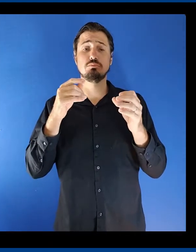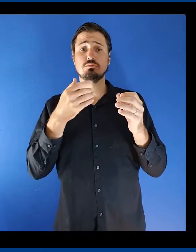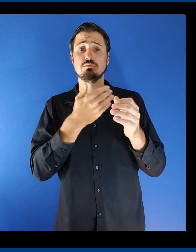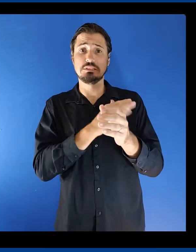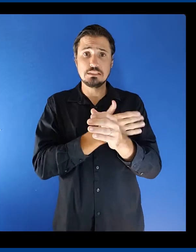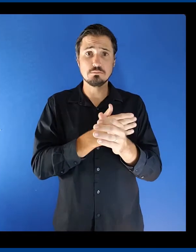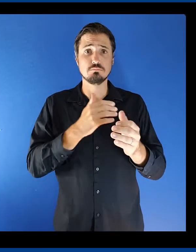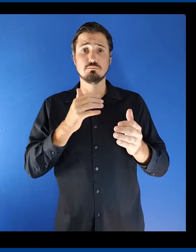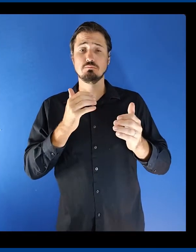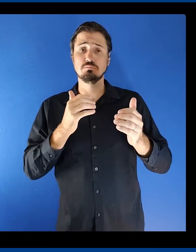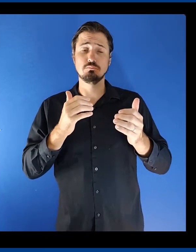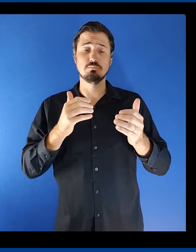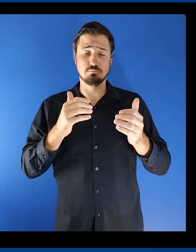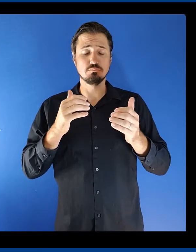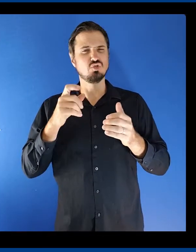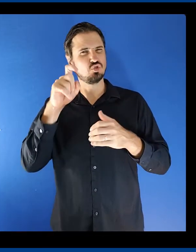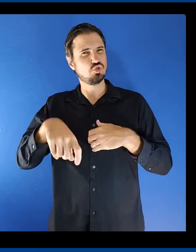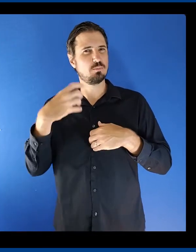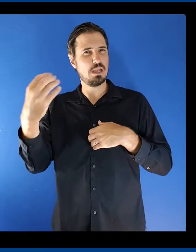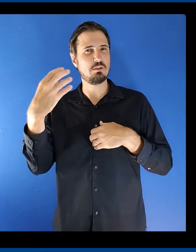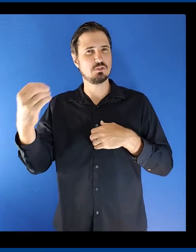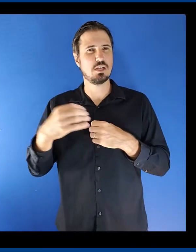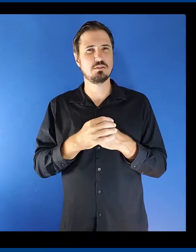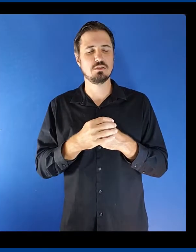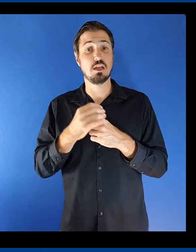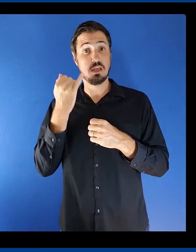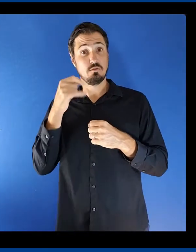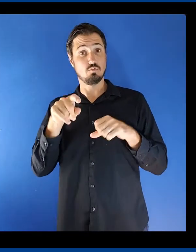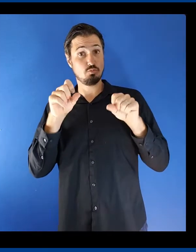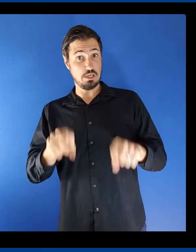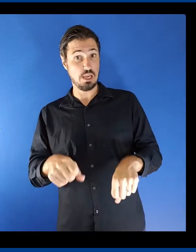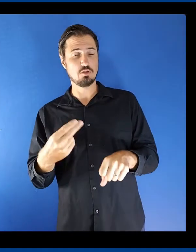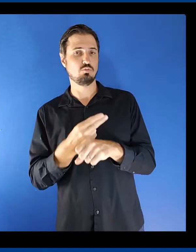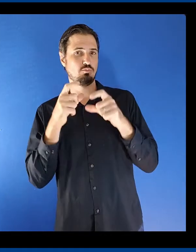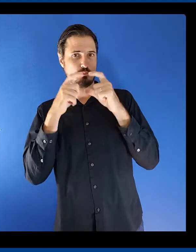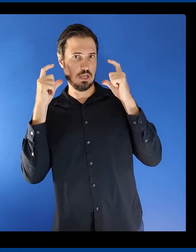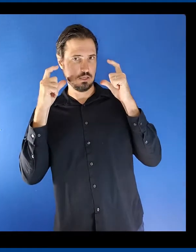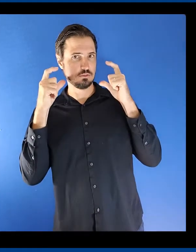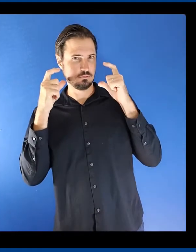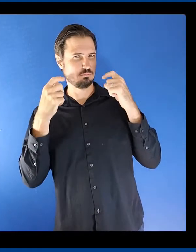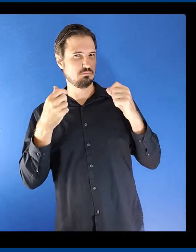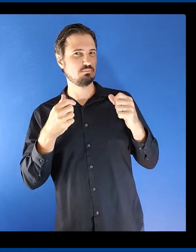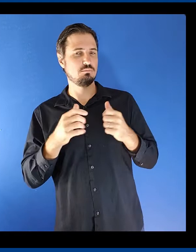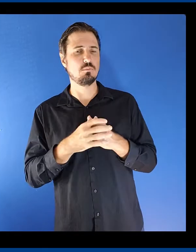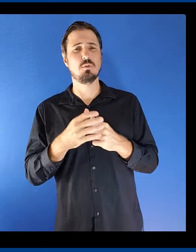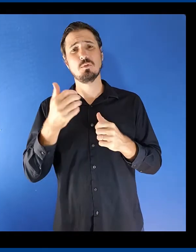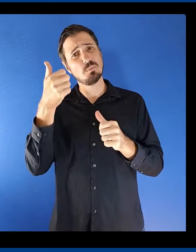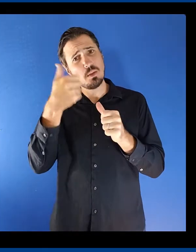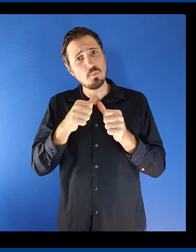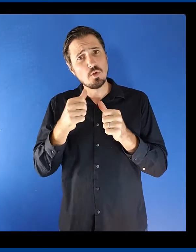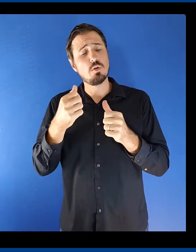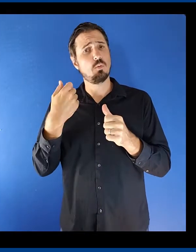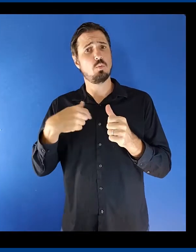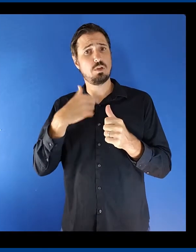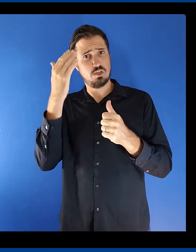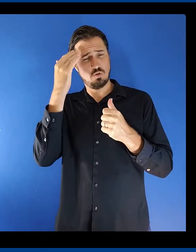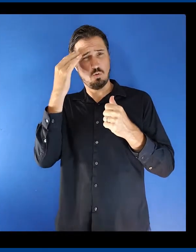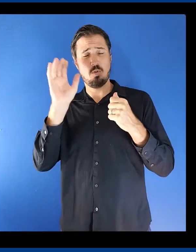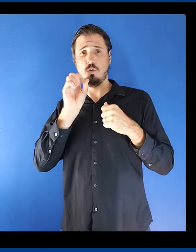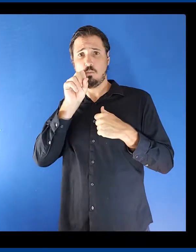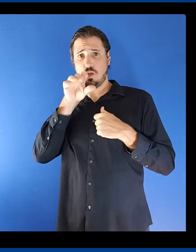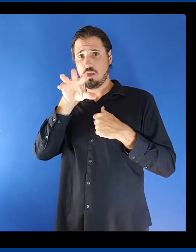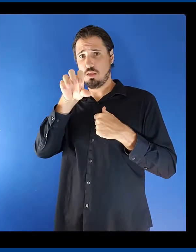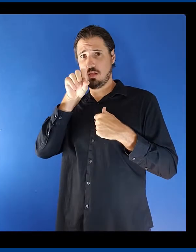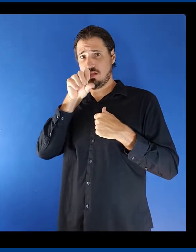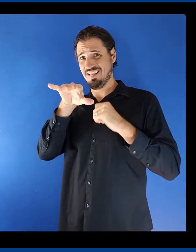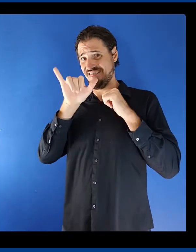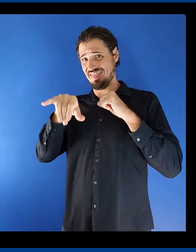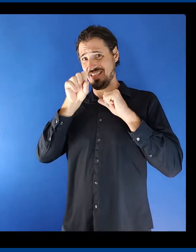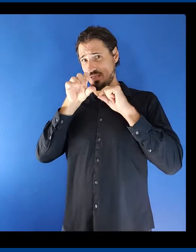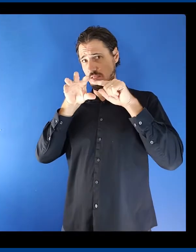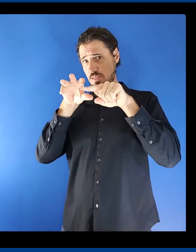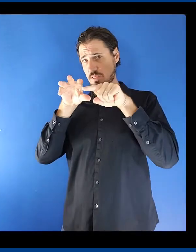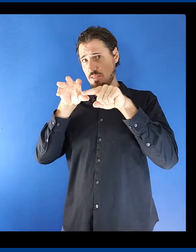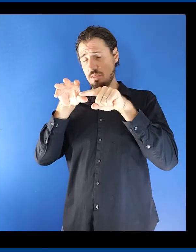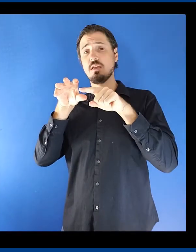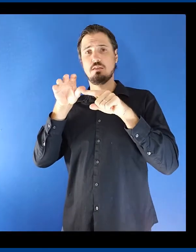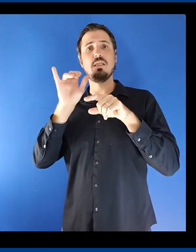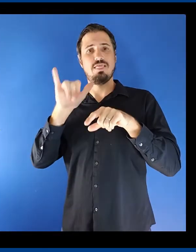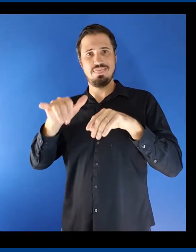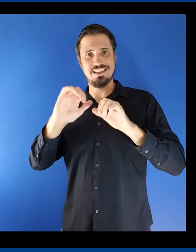As we previously mentioned, we know that our respiratory droplets, which is the primary way this virus is transmitted, travel further when our voices are projected…